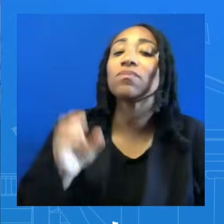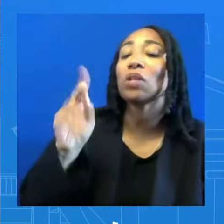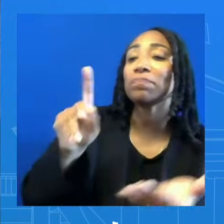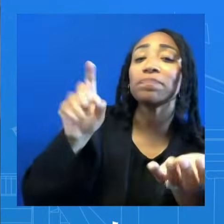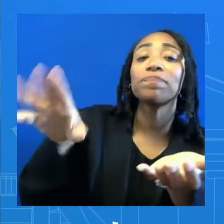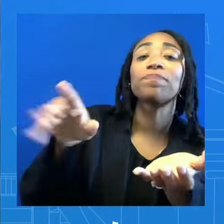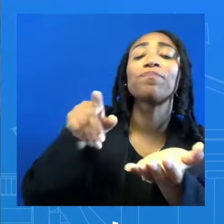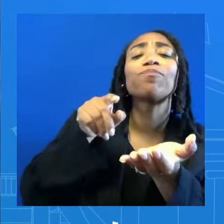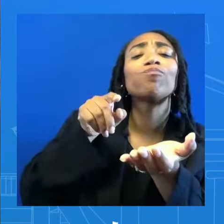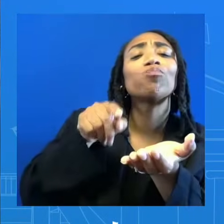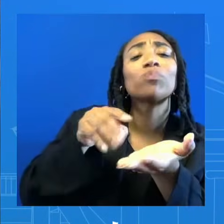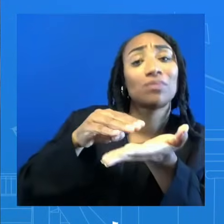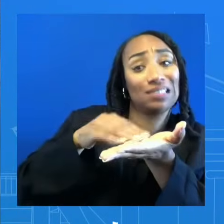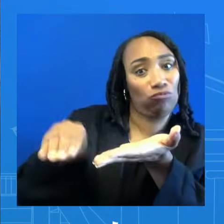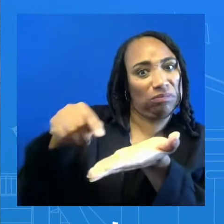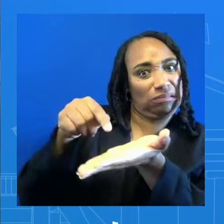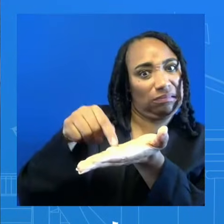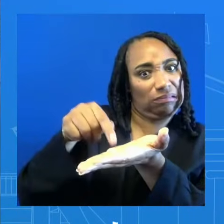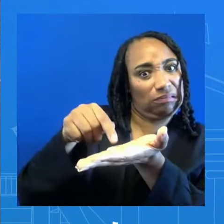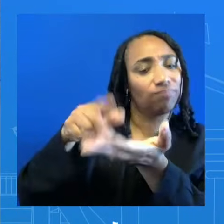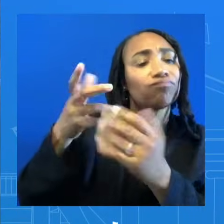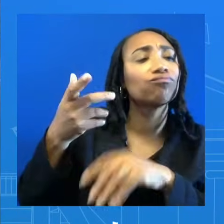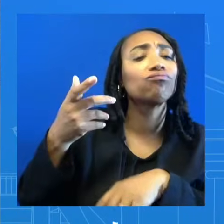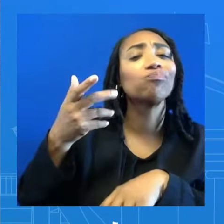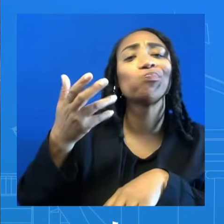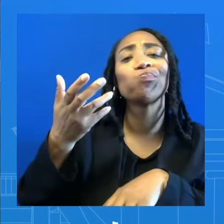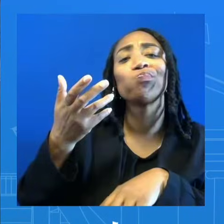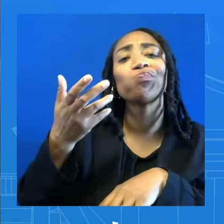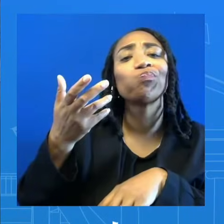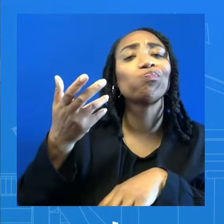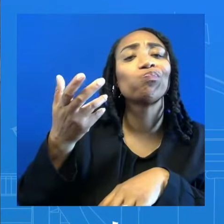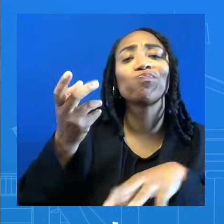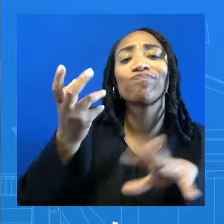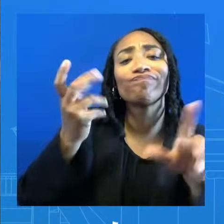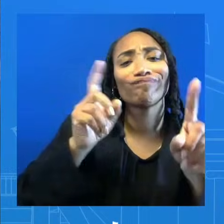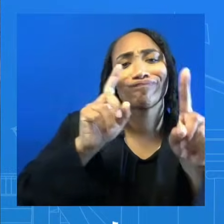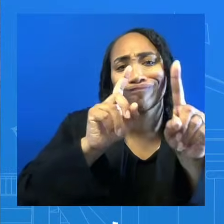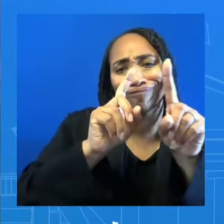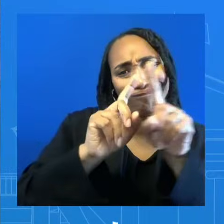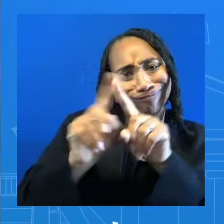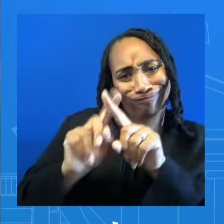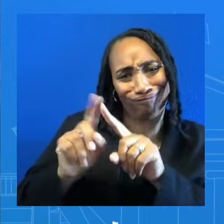the administration to go even further, to be even more bold in terms of saying